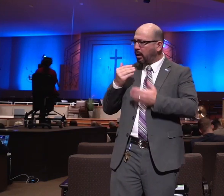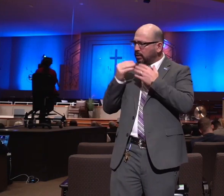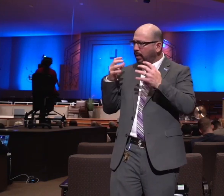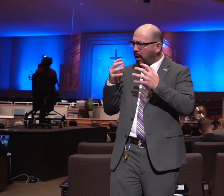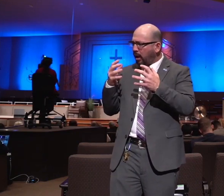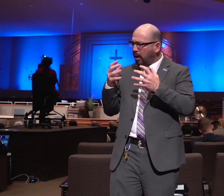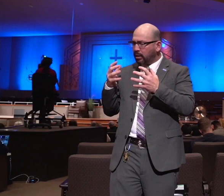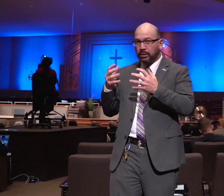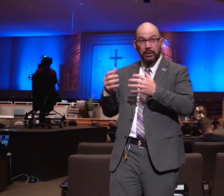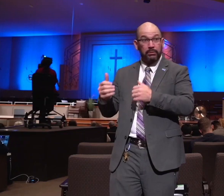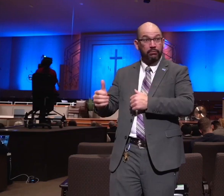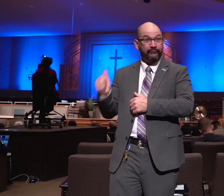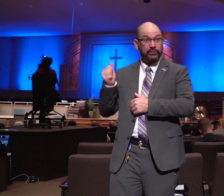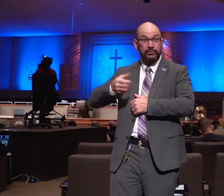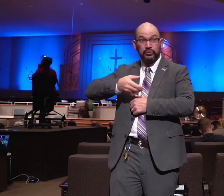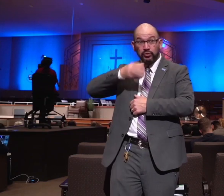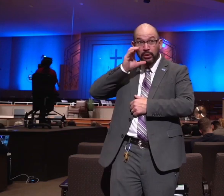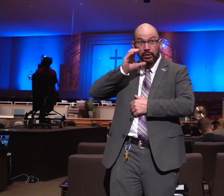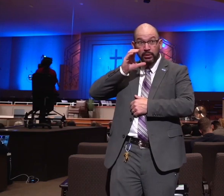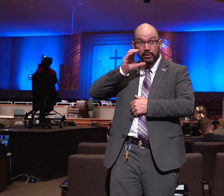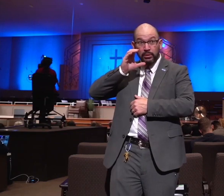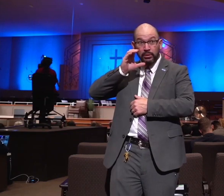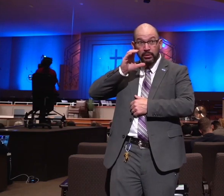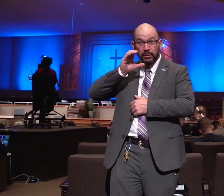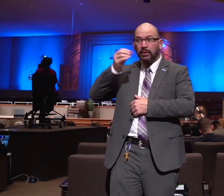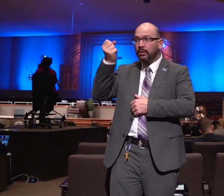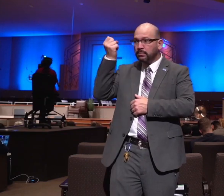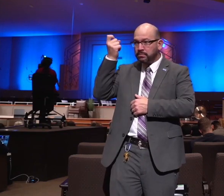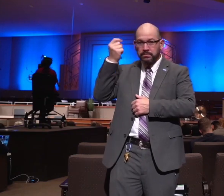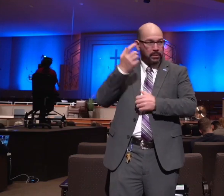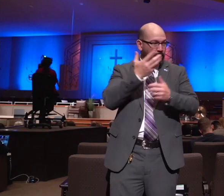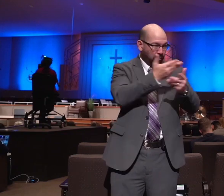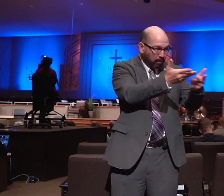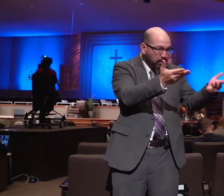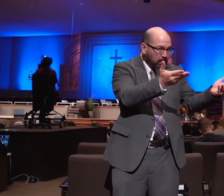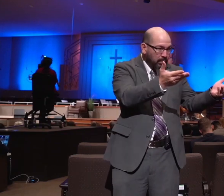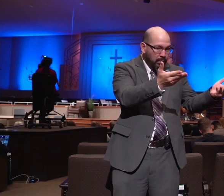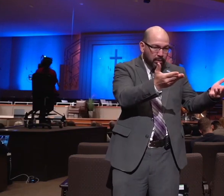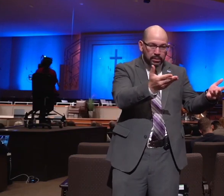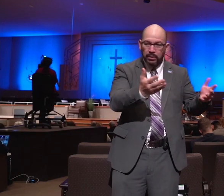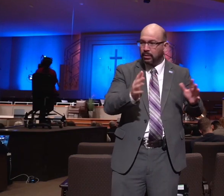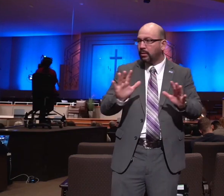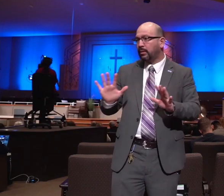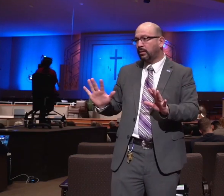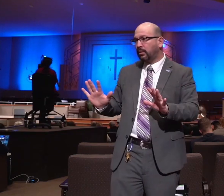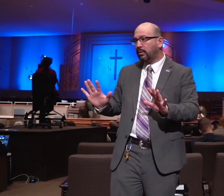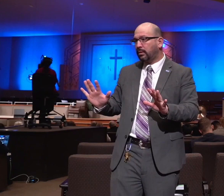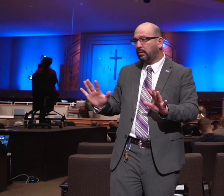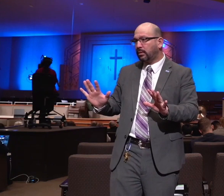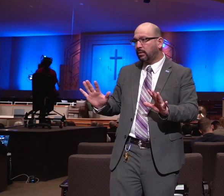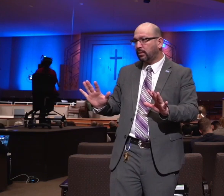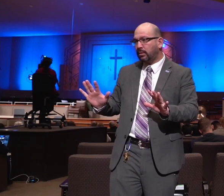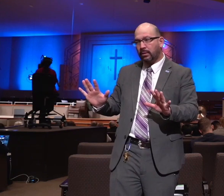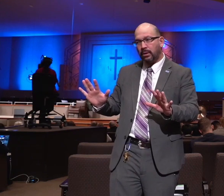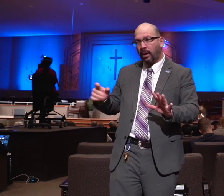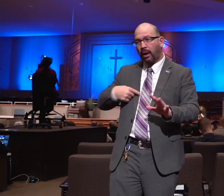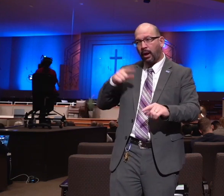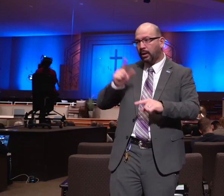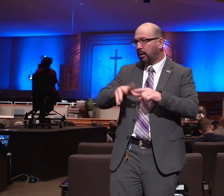Philistines had the well he knew what they had done and here's what he said